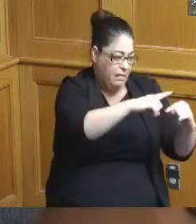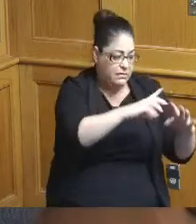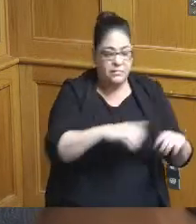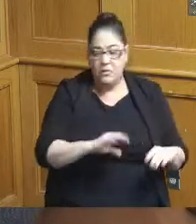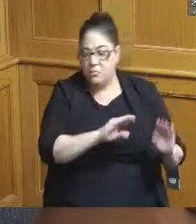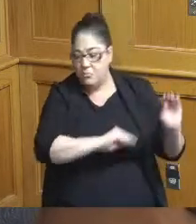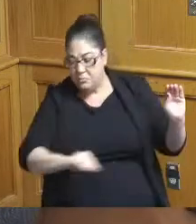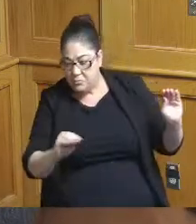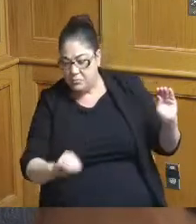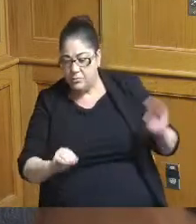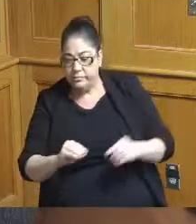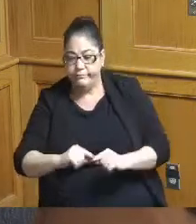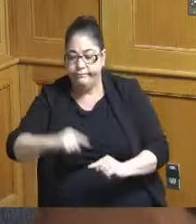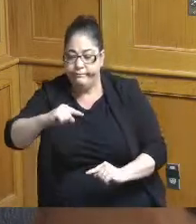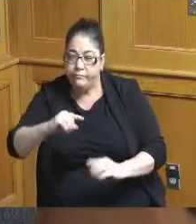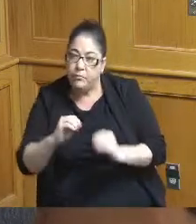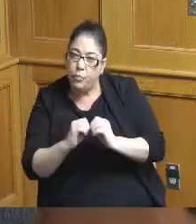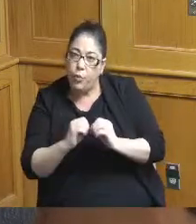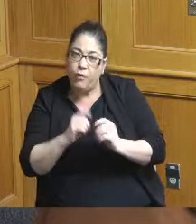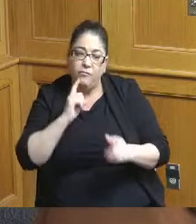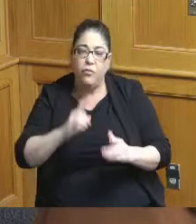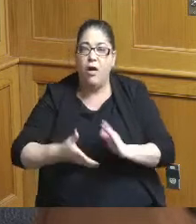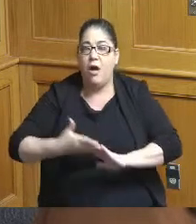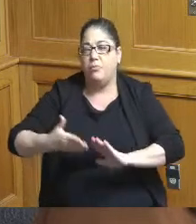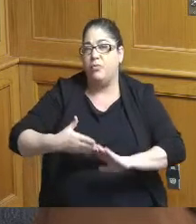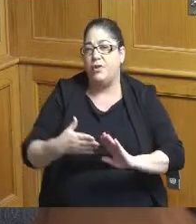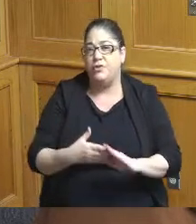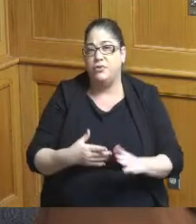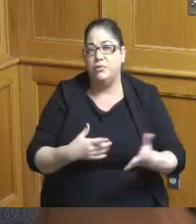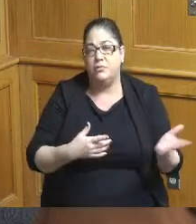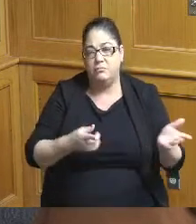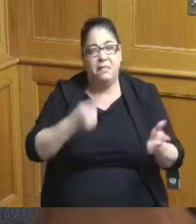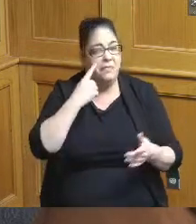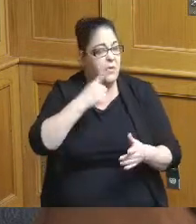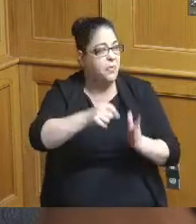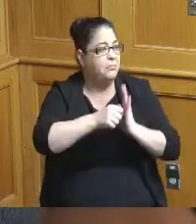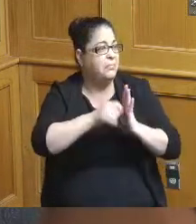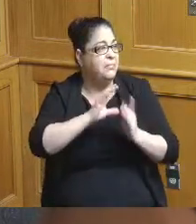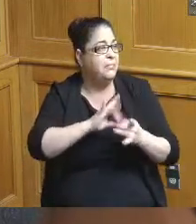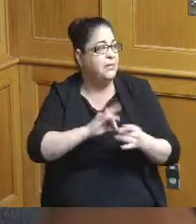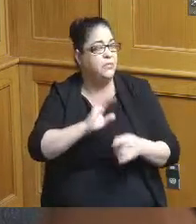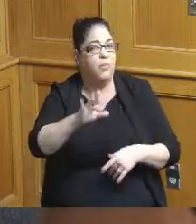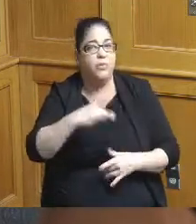need a little bit more preparations I think you highlighted some of your concerns about that as